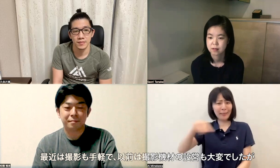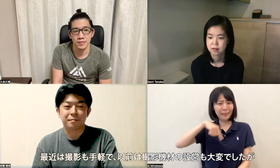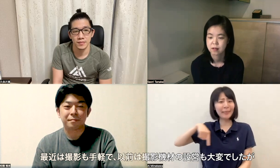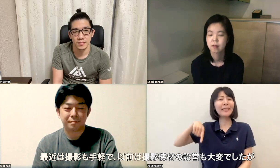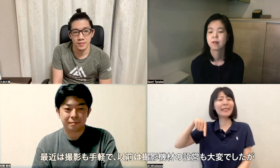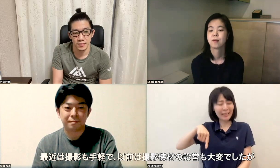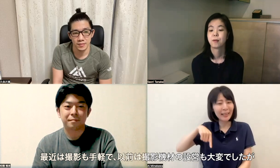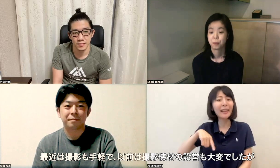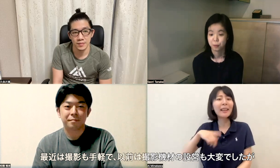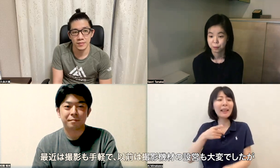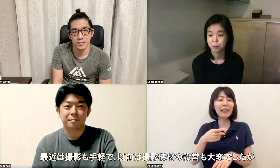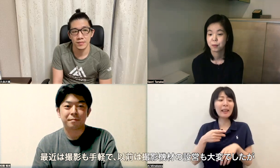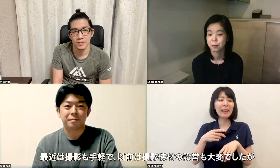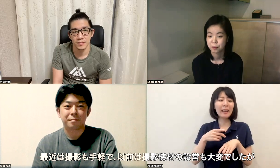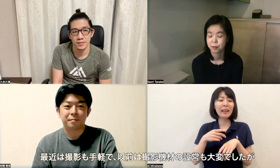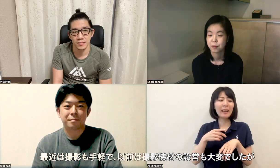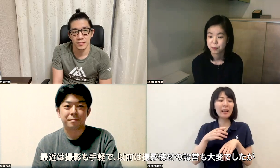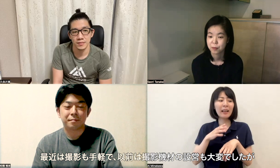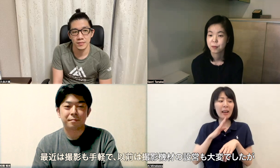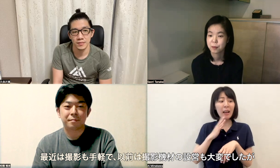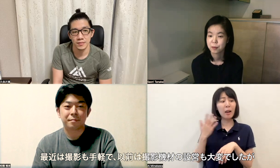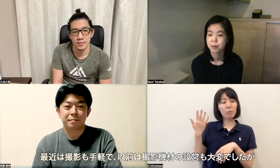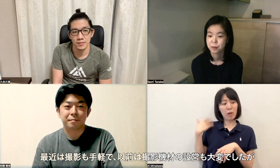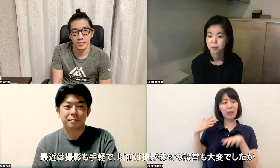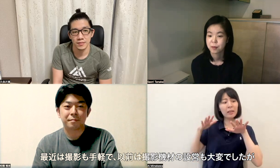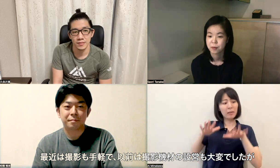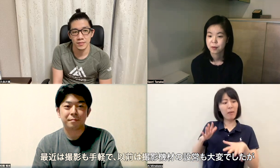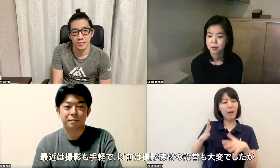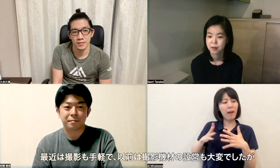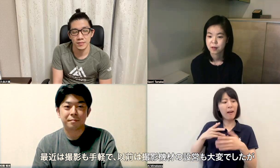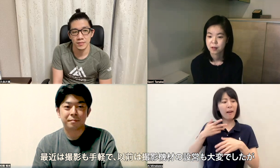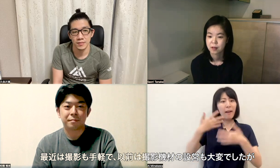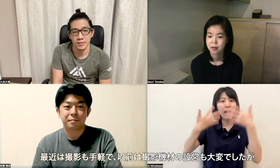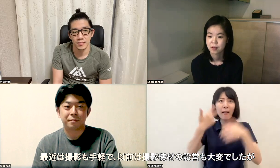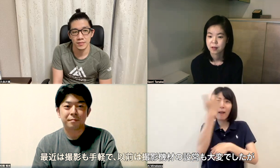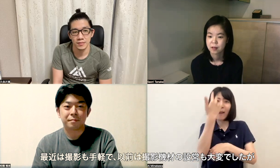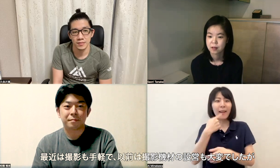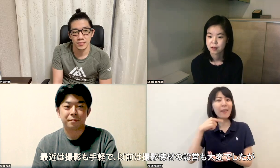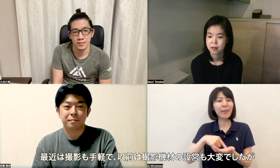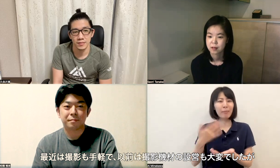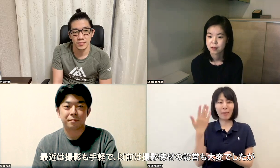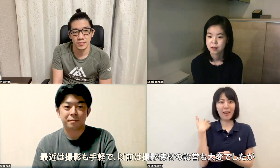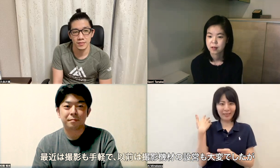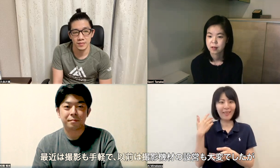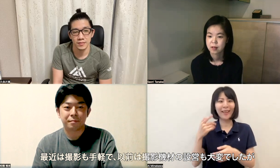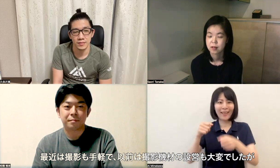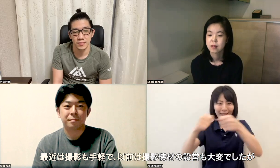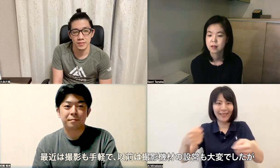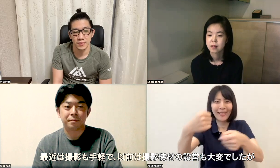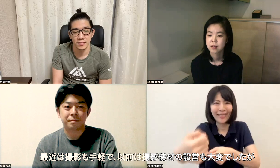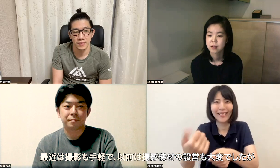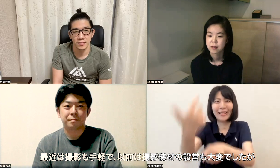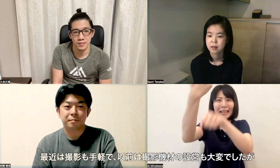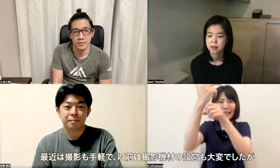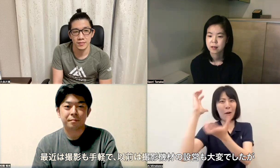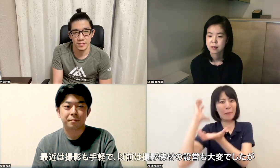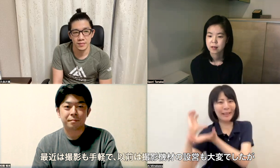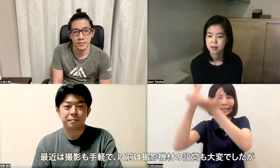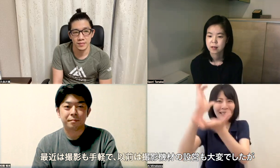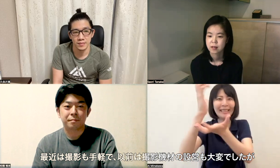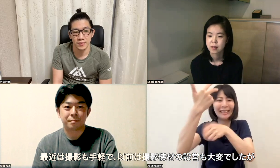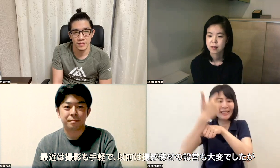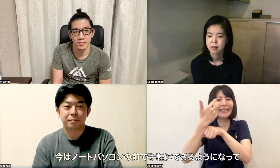Shooting has become easier these days with laptops.